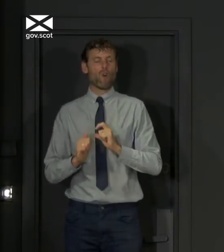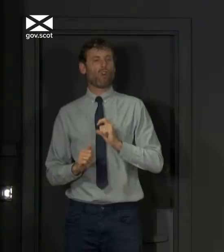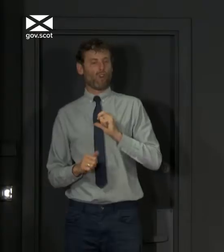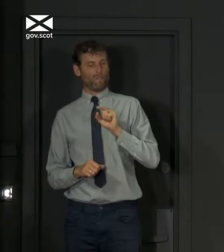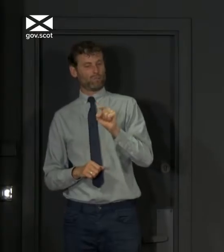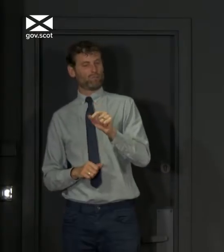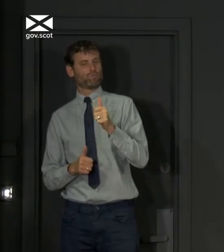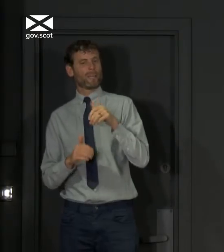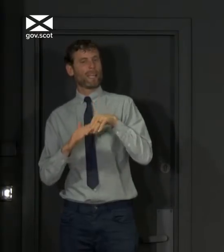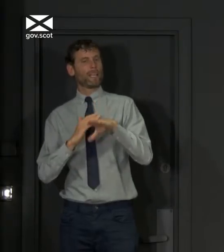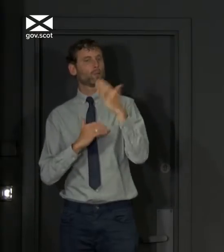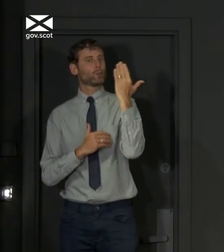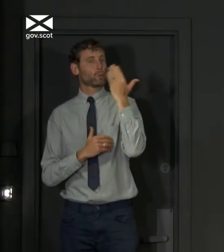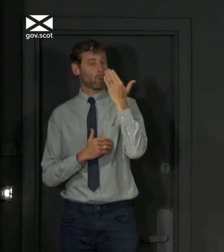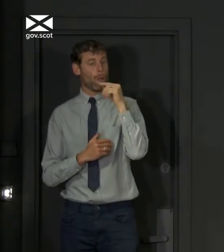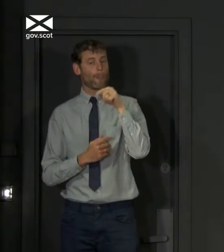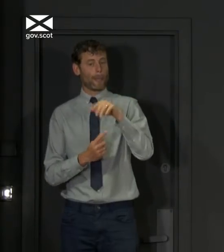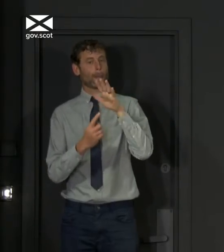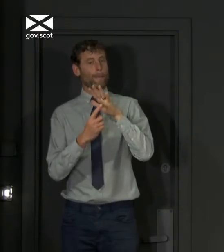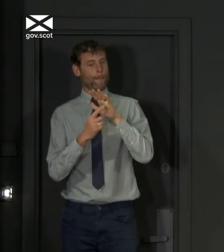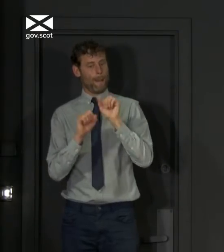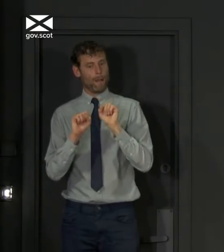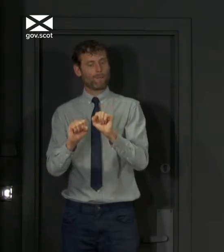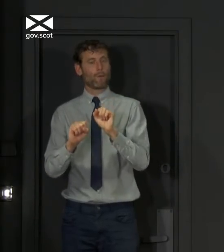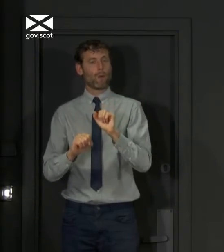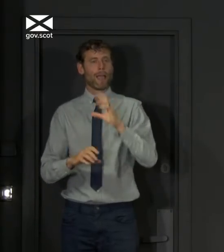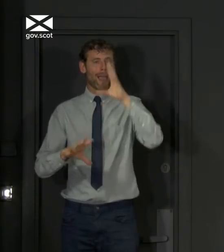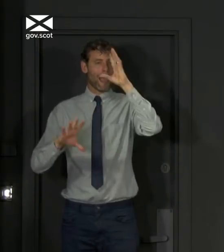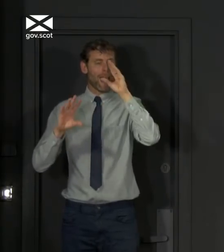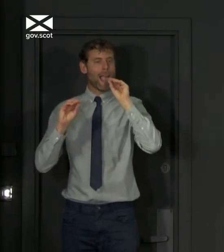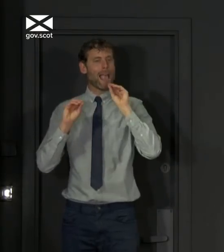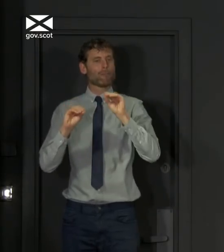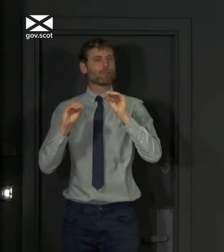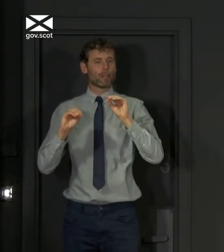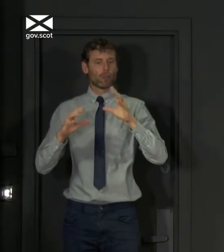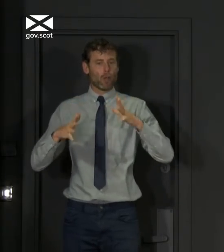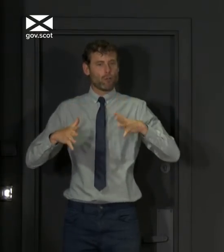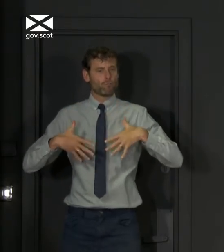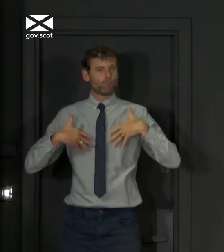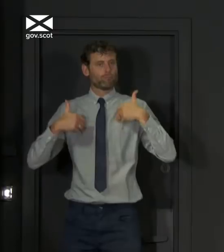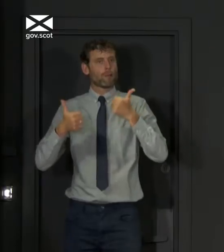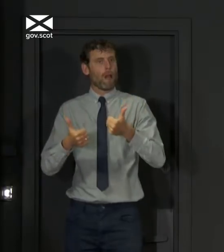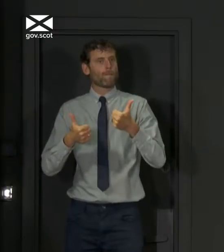by the Education Recovery Group over the period ahead. And of course all of it is predicated